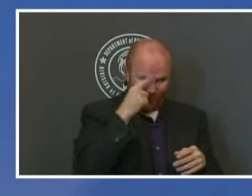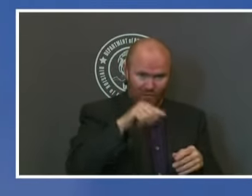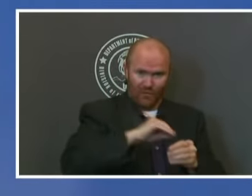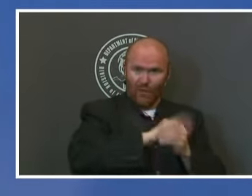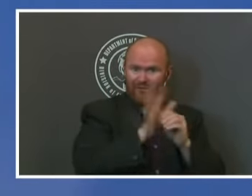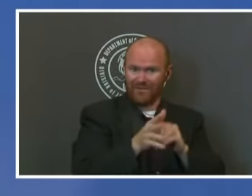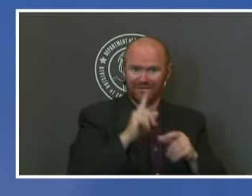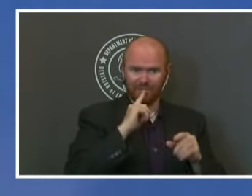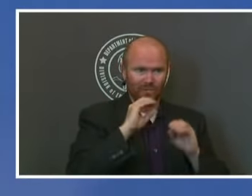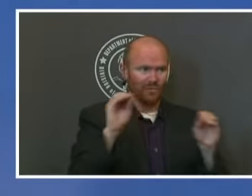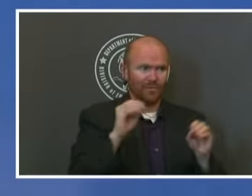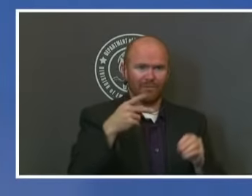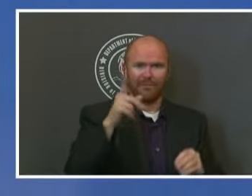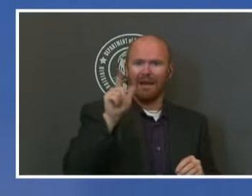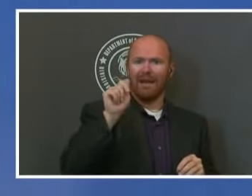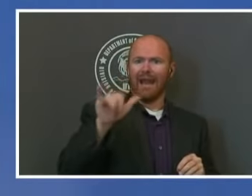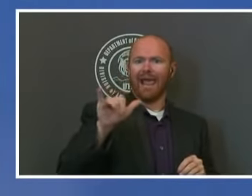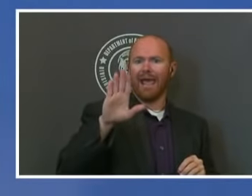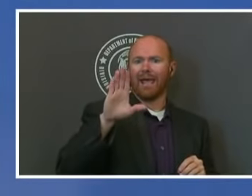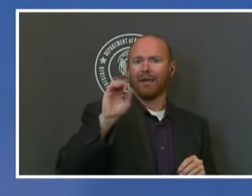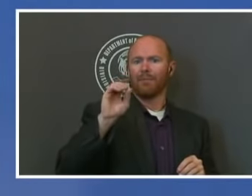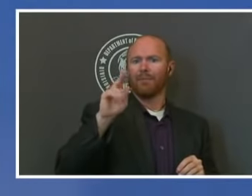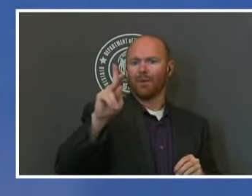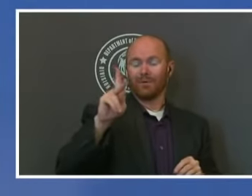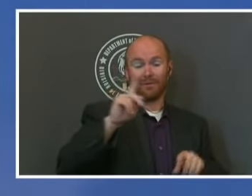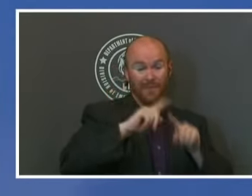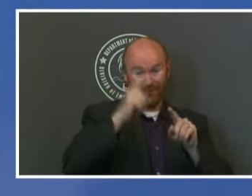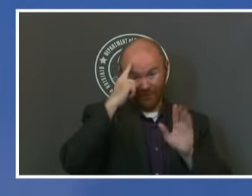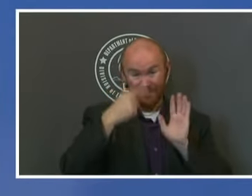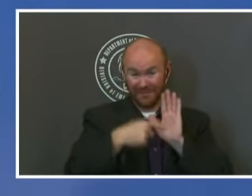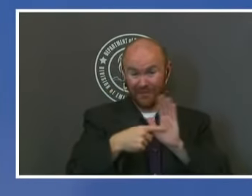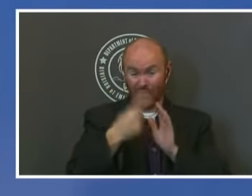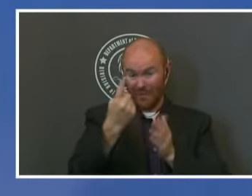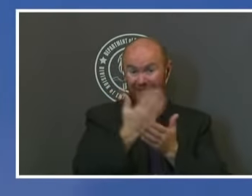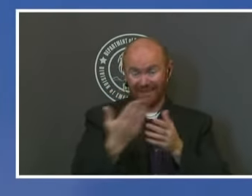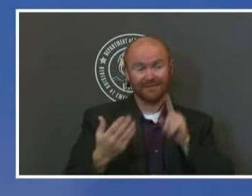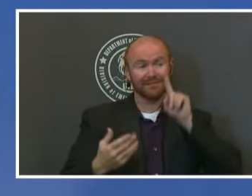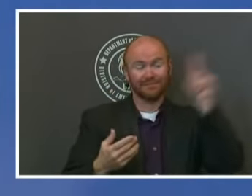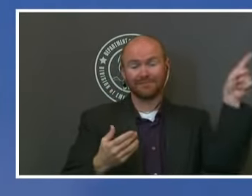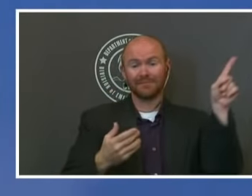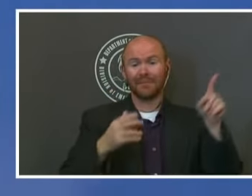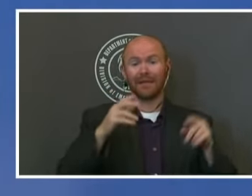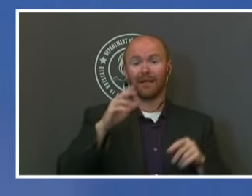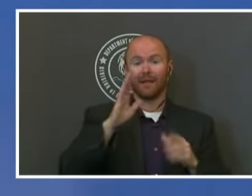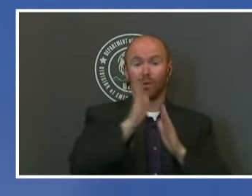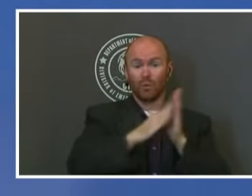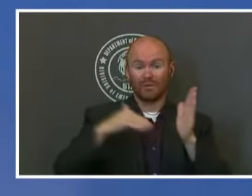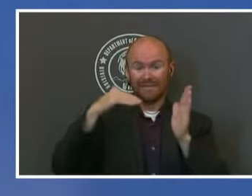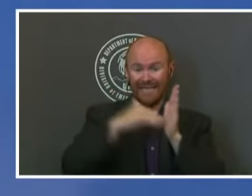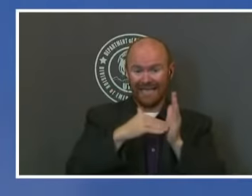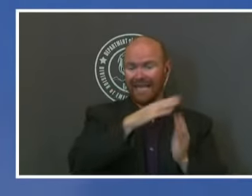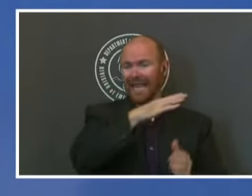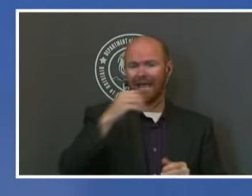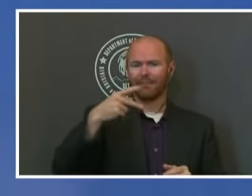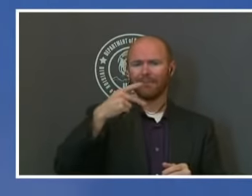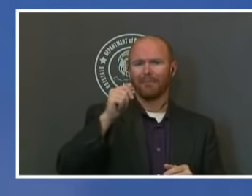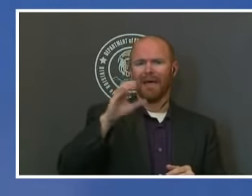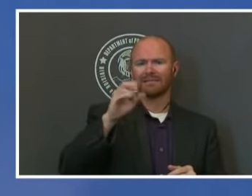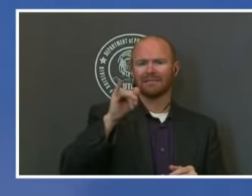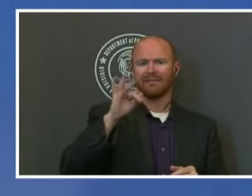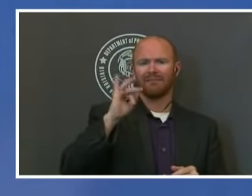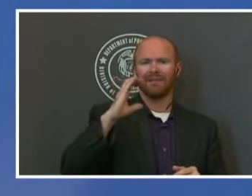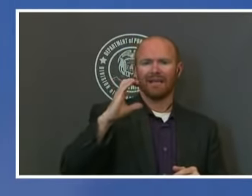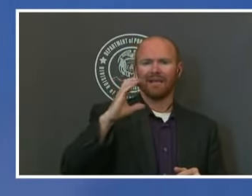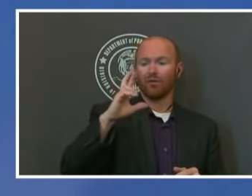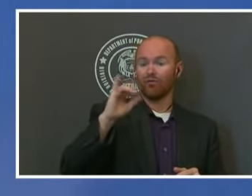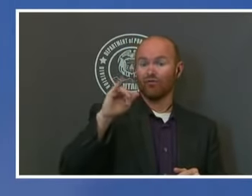in the Pacific Rim countries and